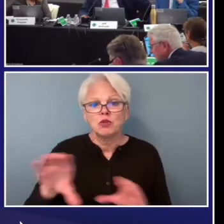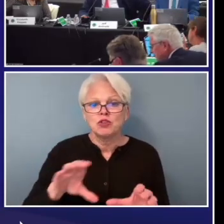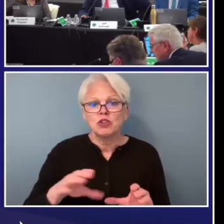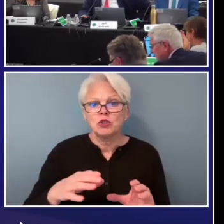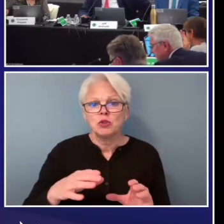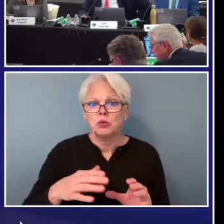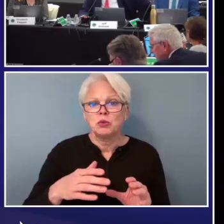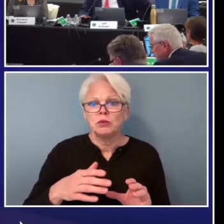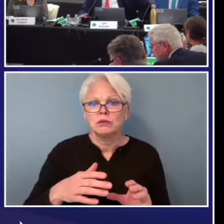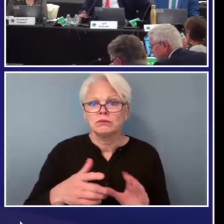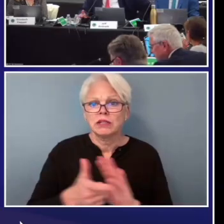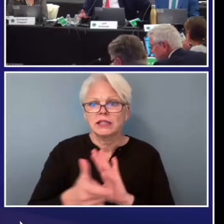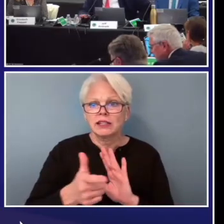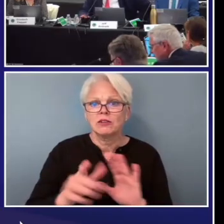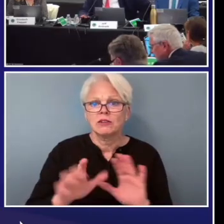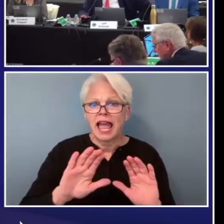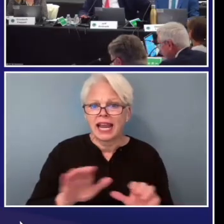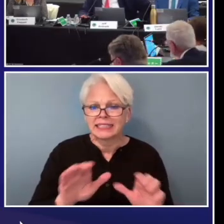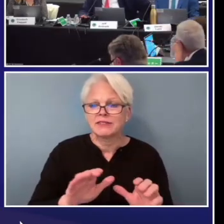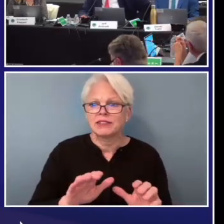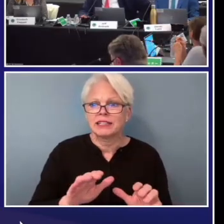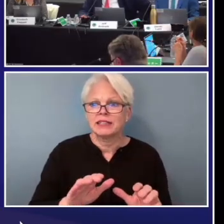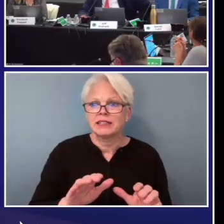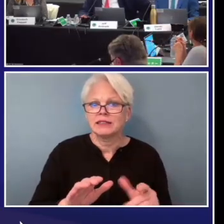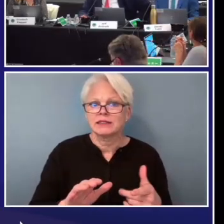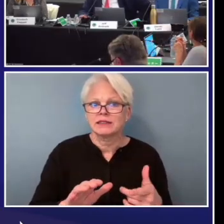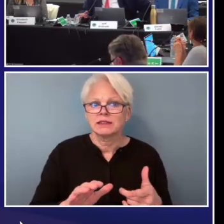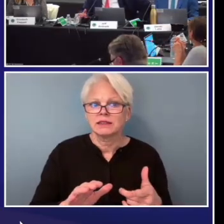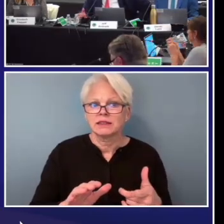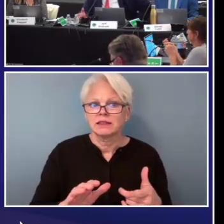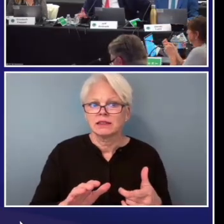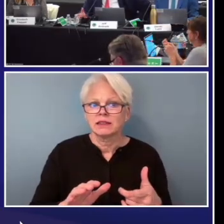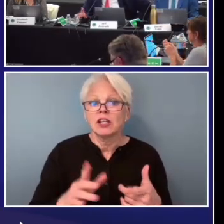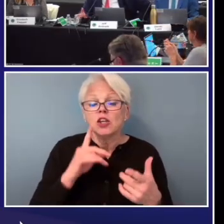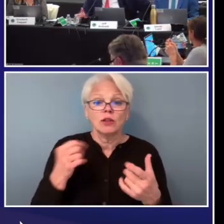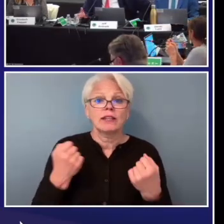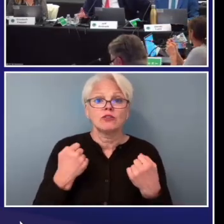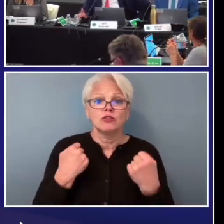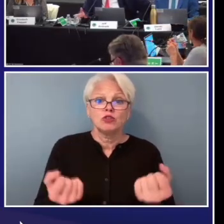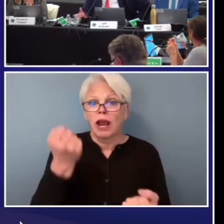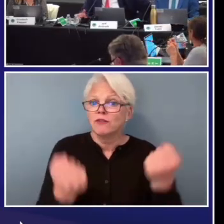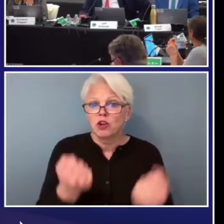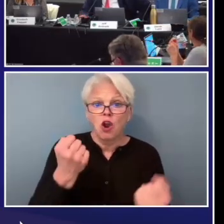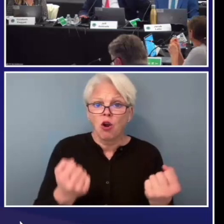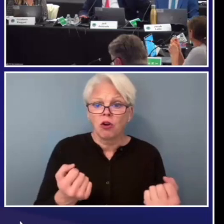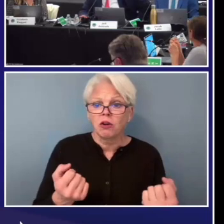you know, within it, right? So, I mean, you know, driving a car, in and of itself is not an illegal activity unless you rob a bank